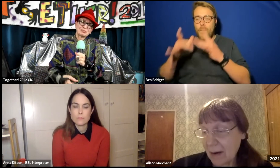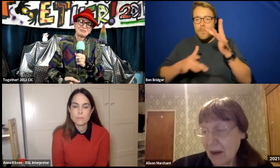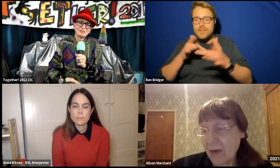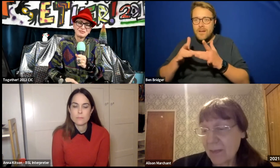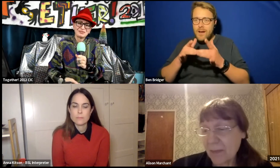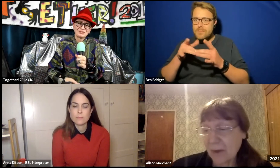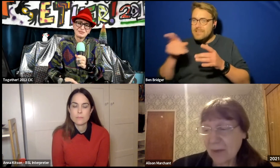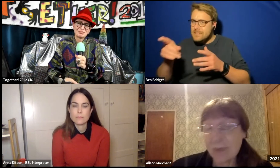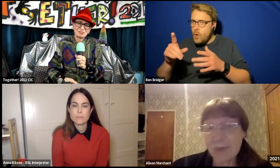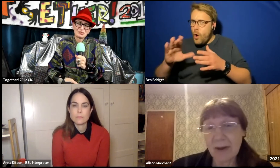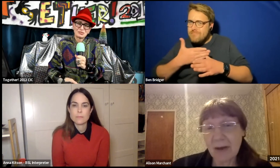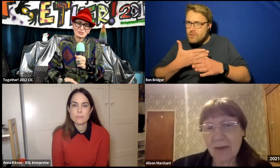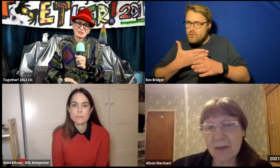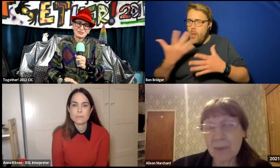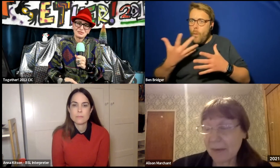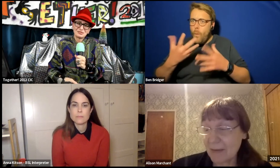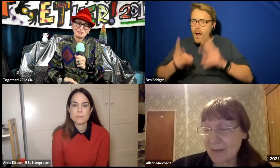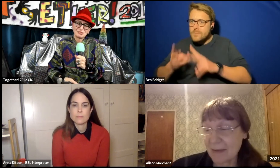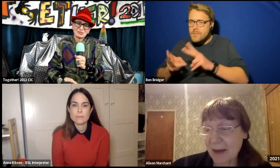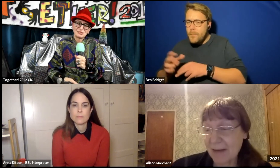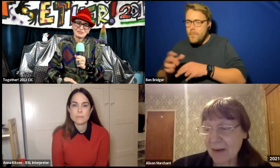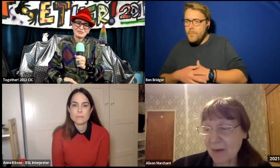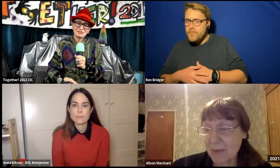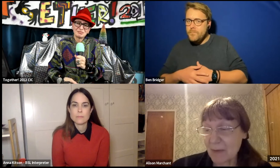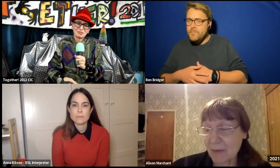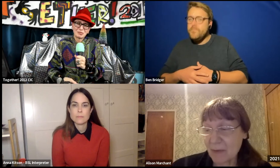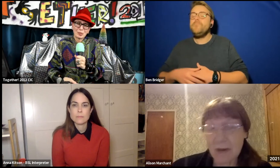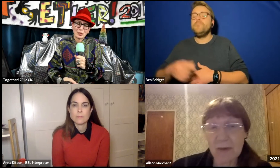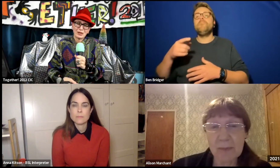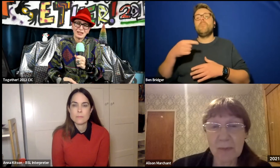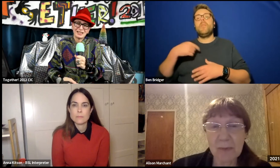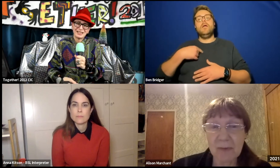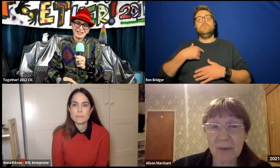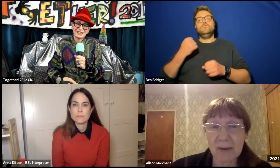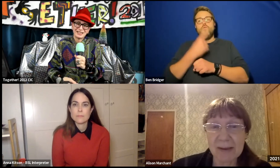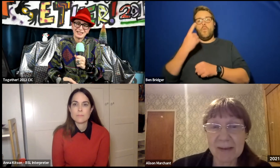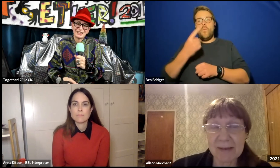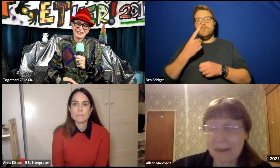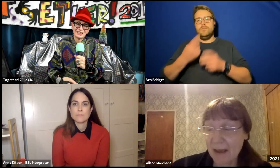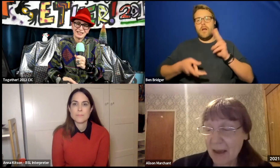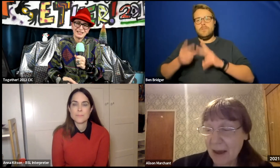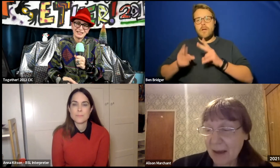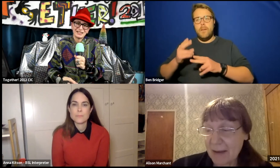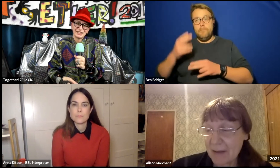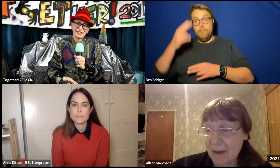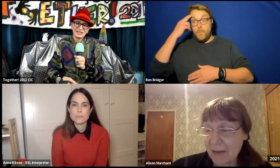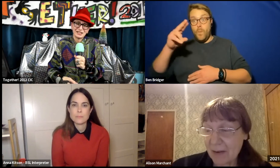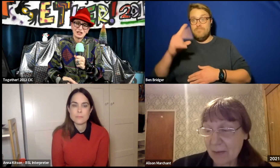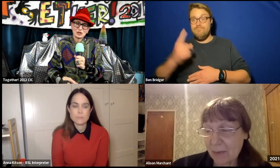I'm going to do one that is cut up, it's called self-portrait, it's from